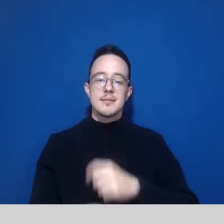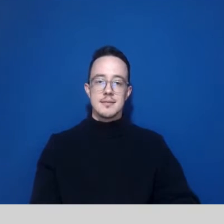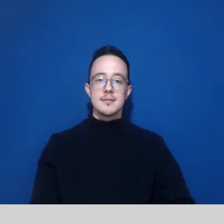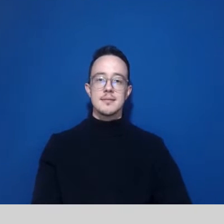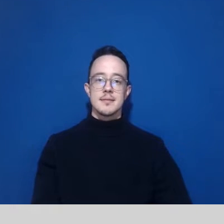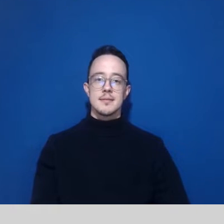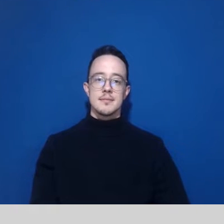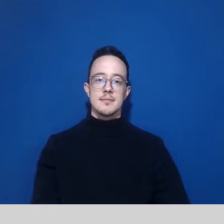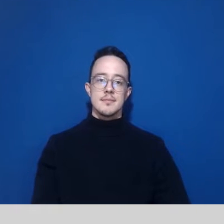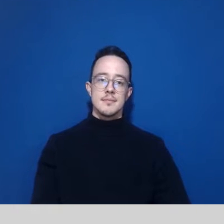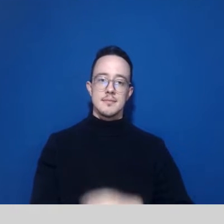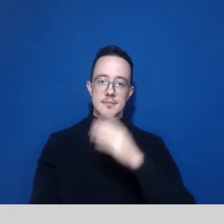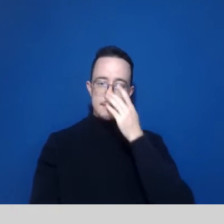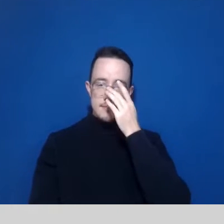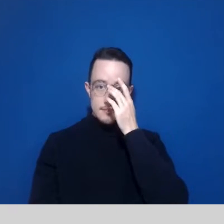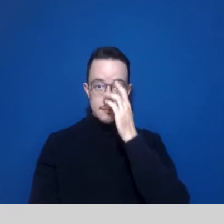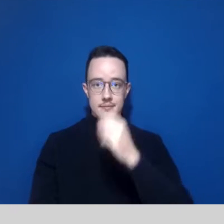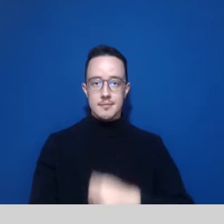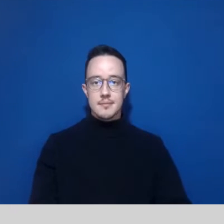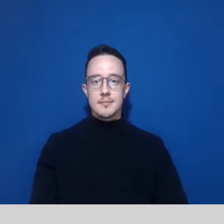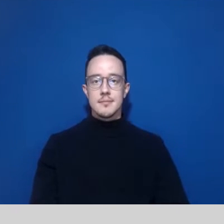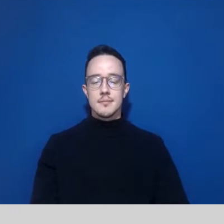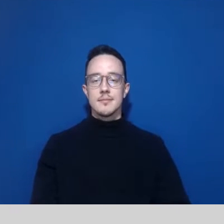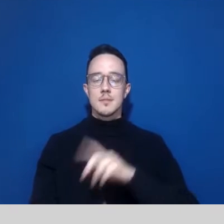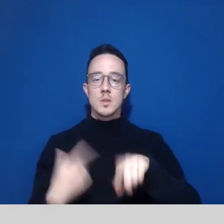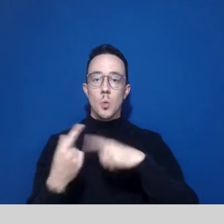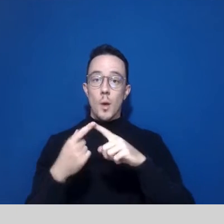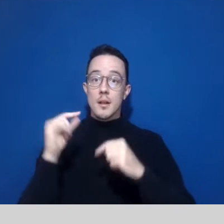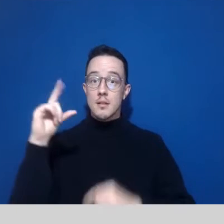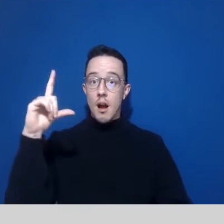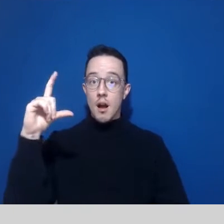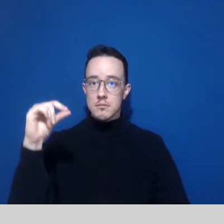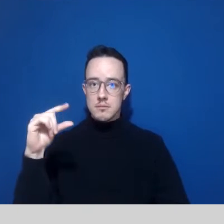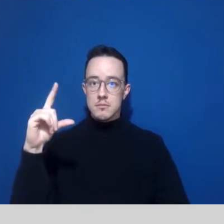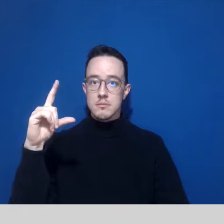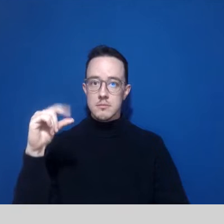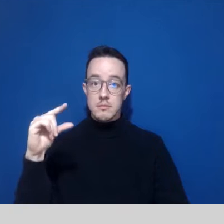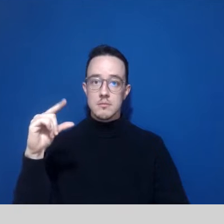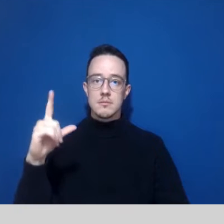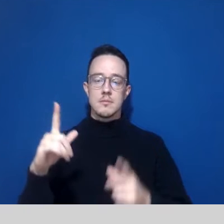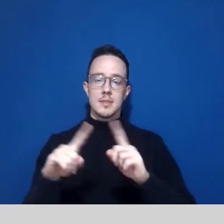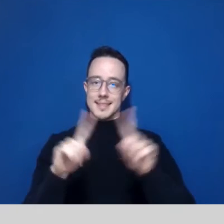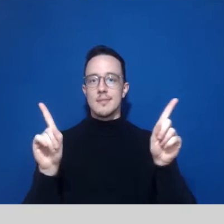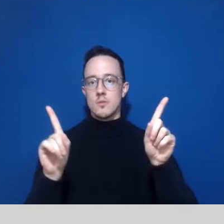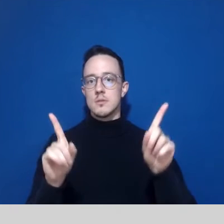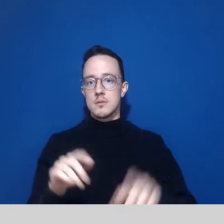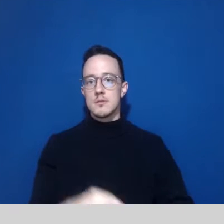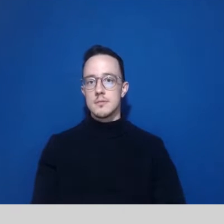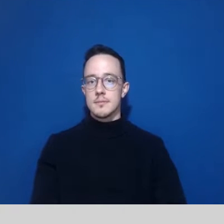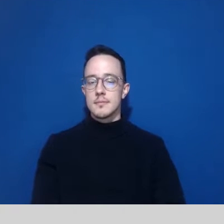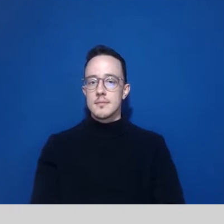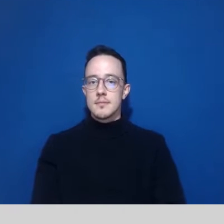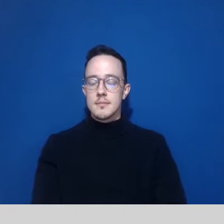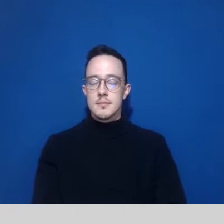the Unicode Library that that's the converting between those two I's,